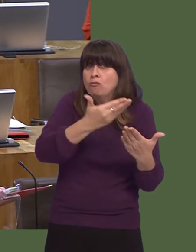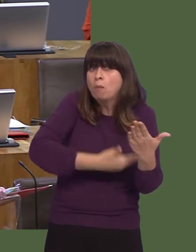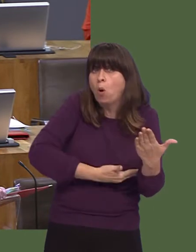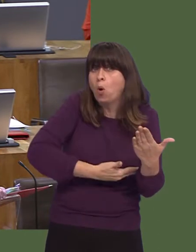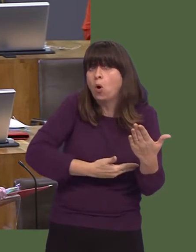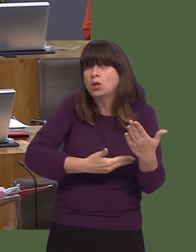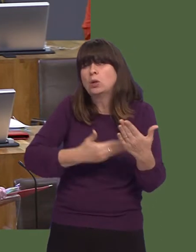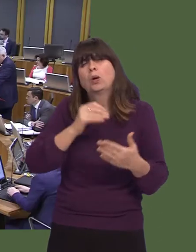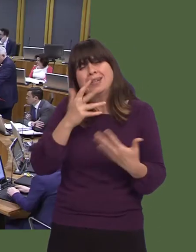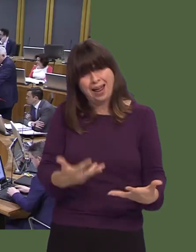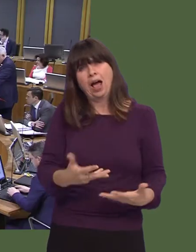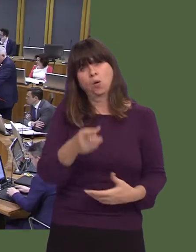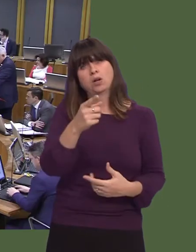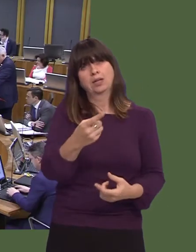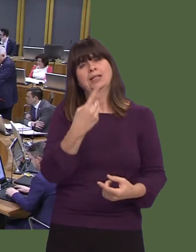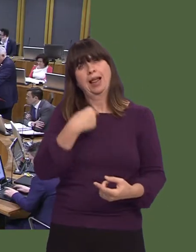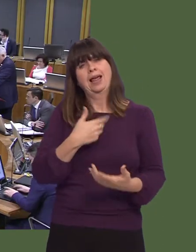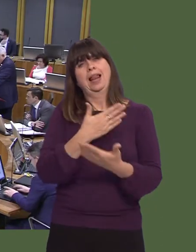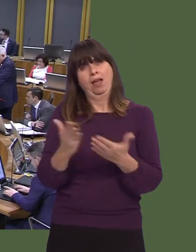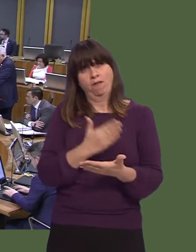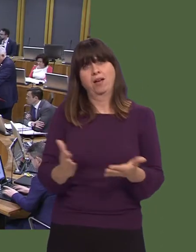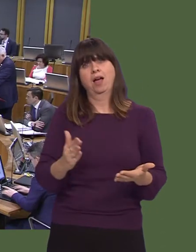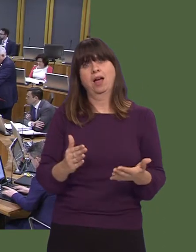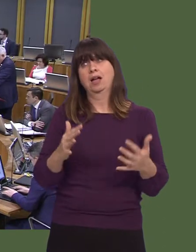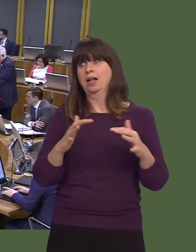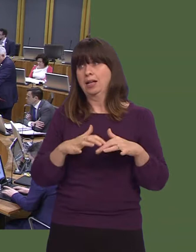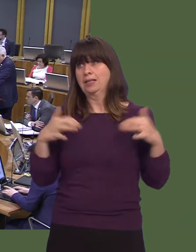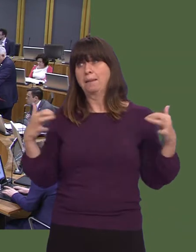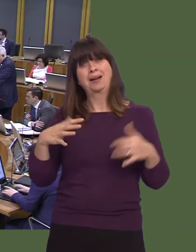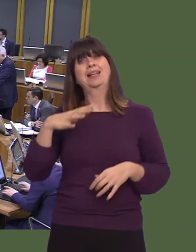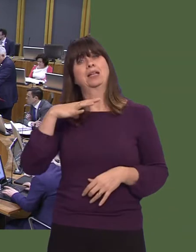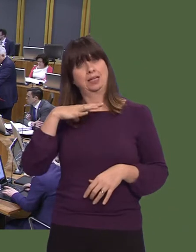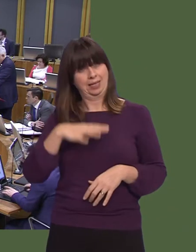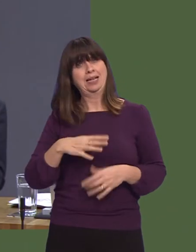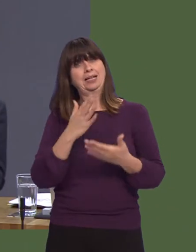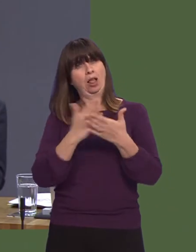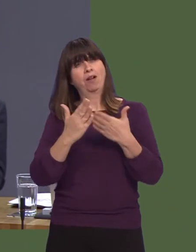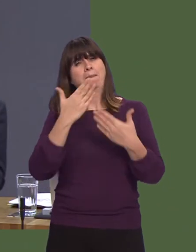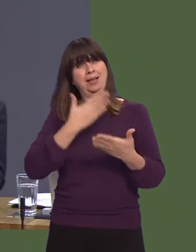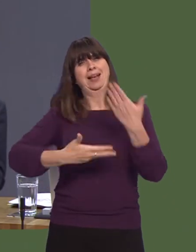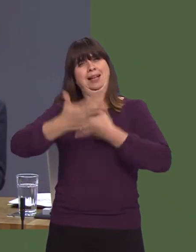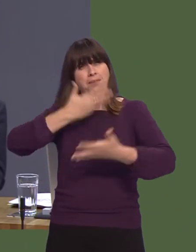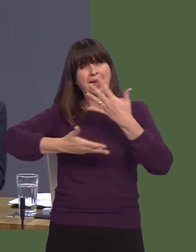you now give us the clarity that this Assembly deserves, explain to us what issues were raised